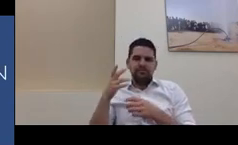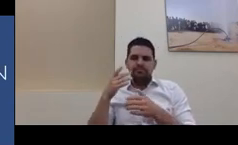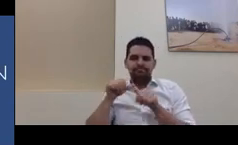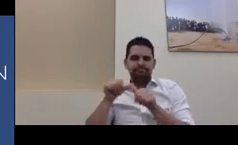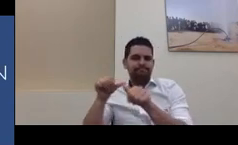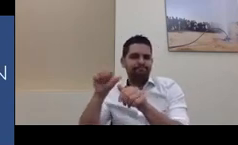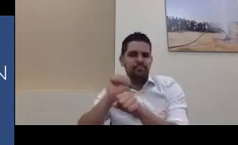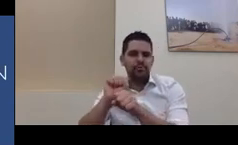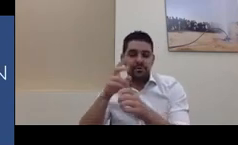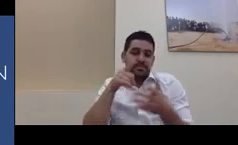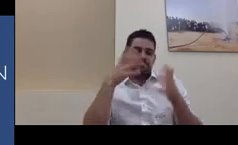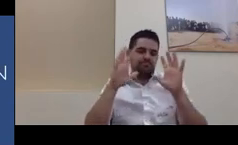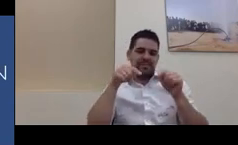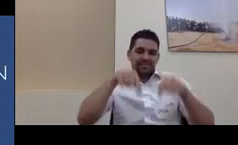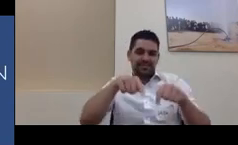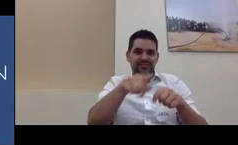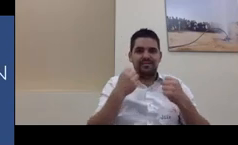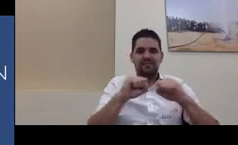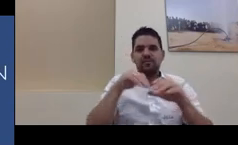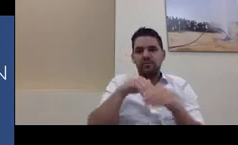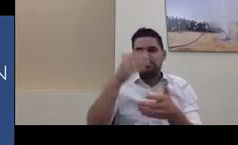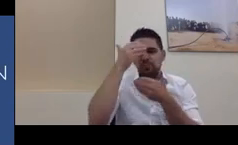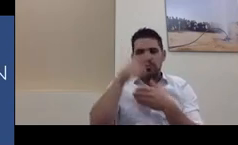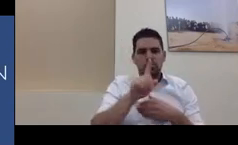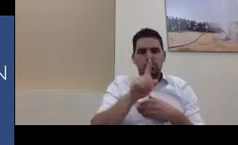USAID, they're continuing work, and this effort